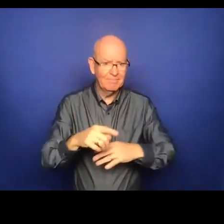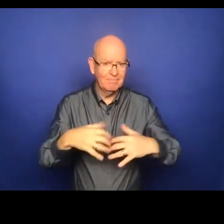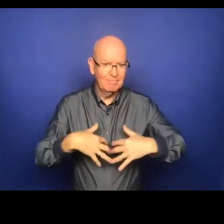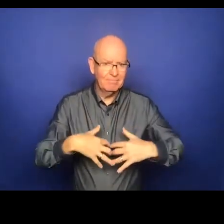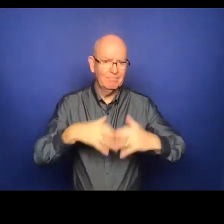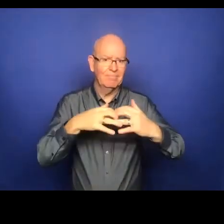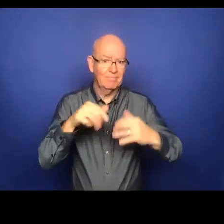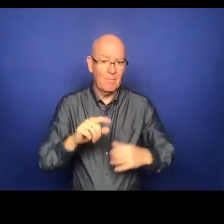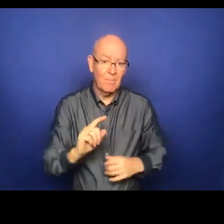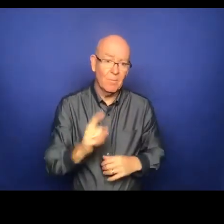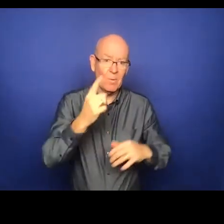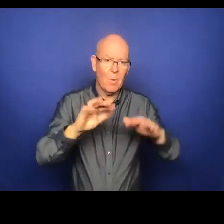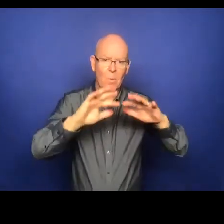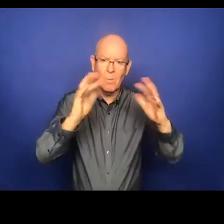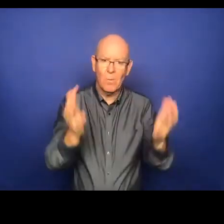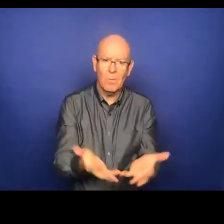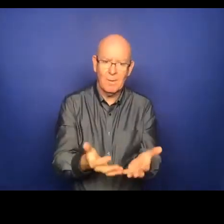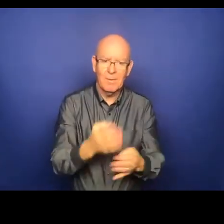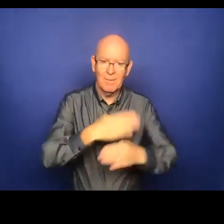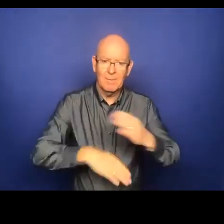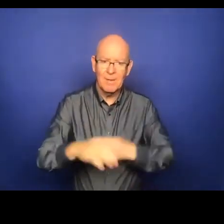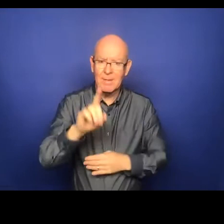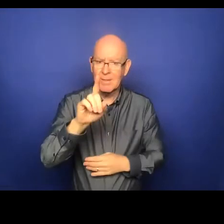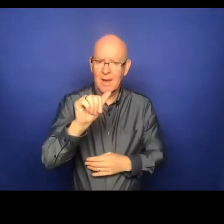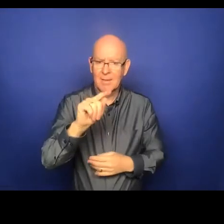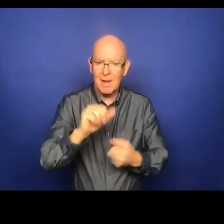intention of getting together organisations